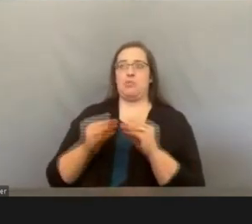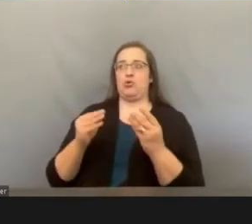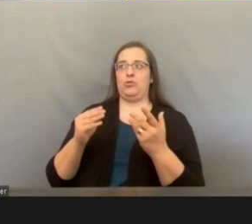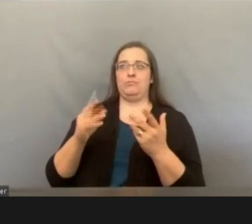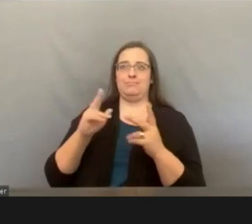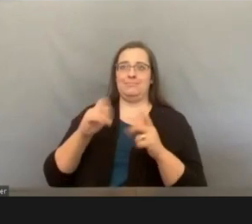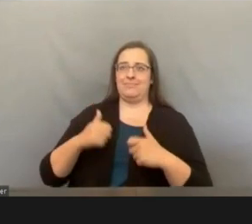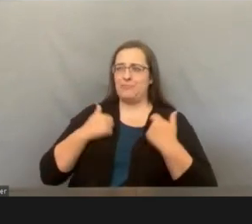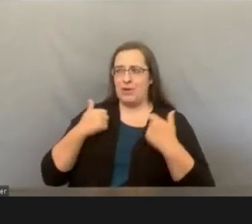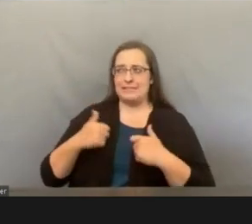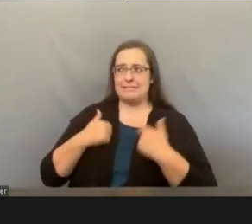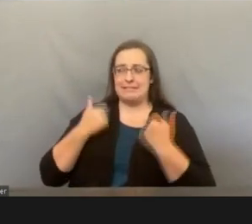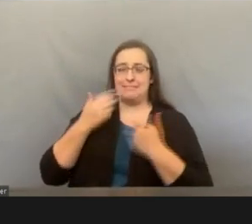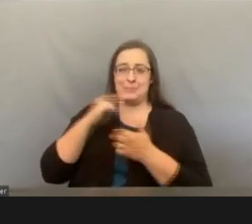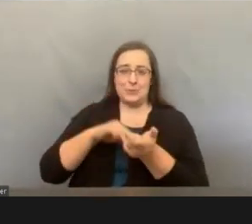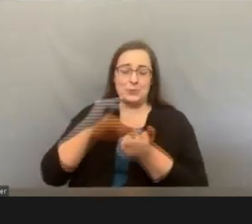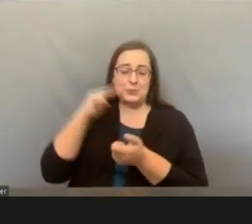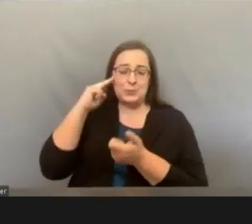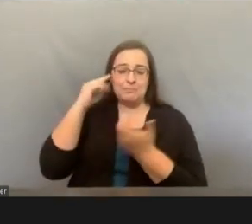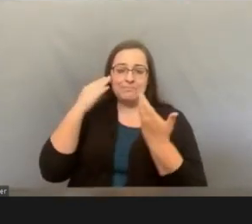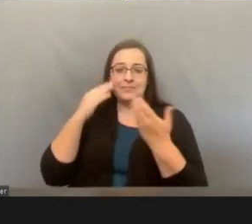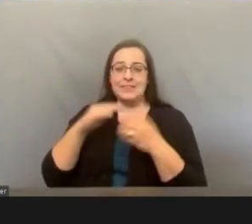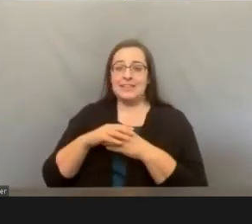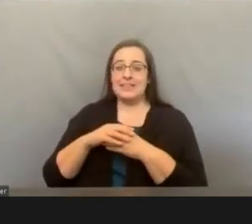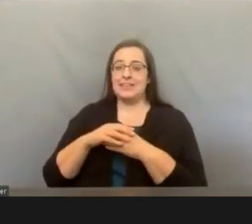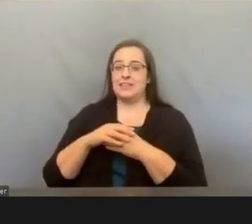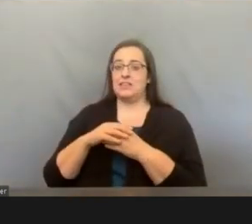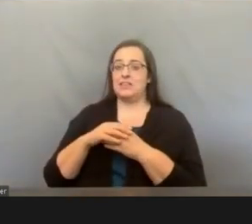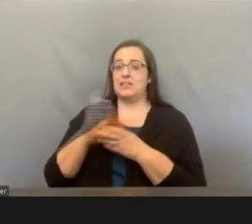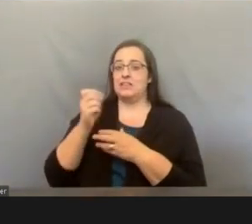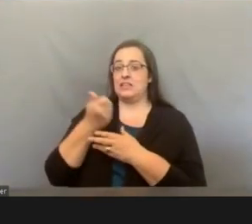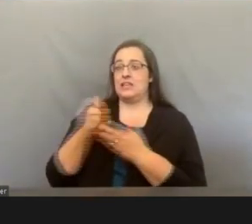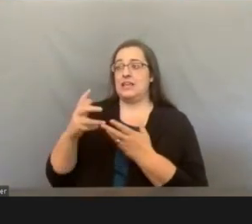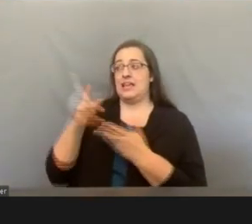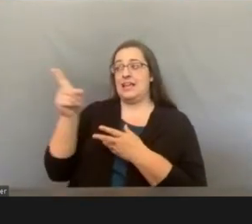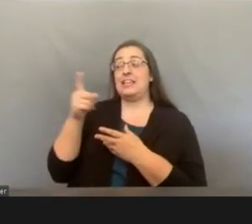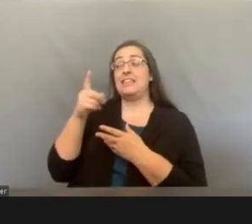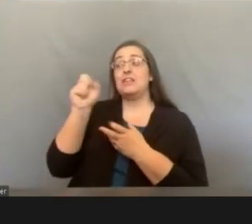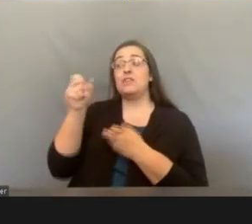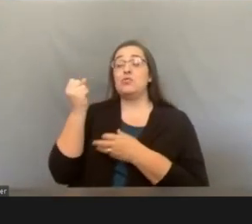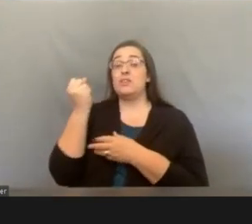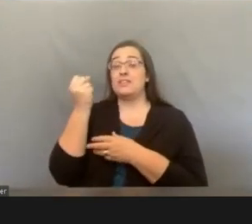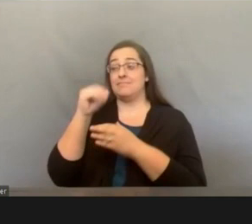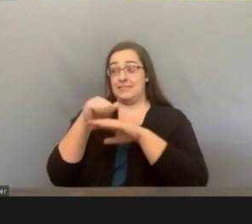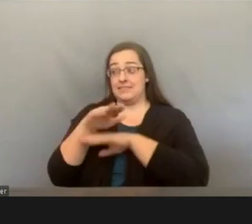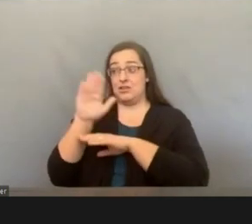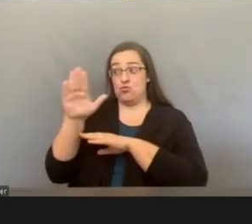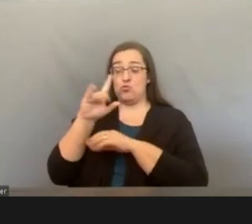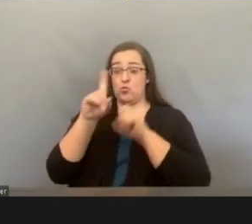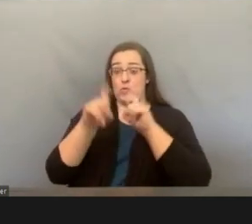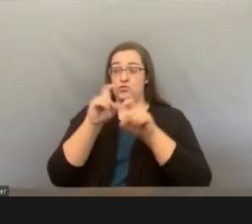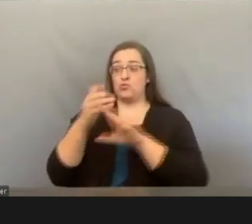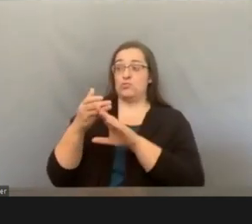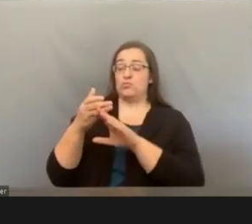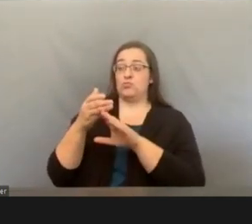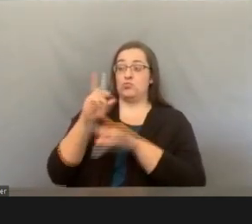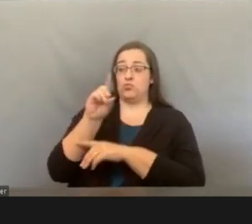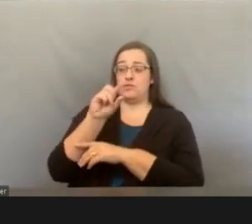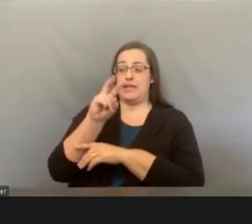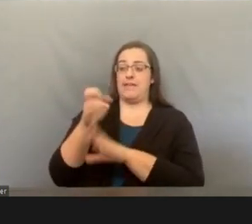SOME ARE VERY SMALL, SOME ARE LARGER, AGAIN I WILL HAVE TO GET